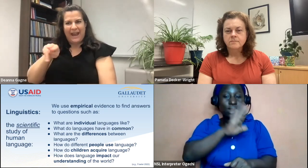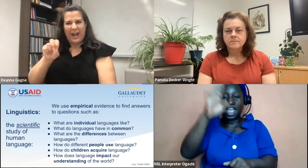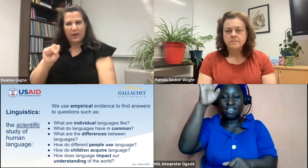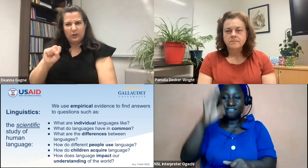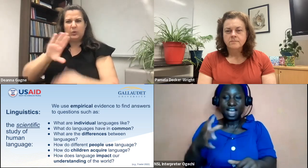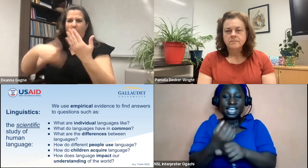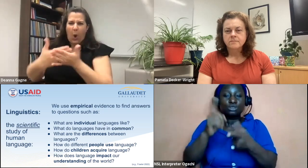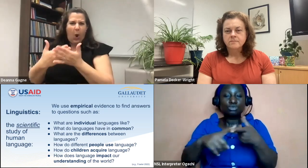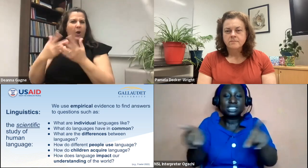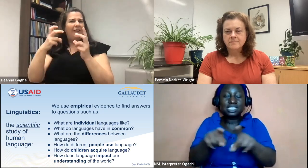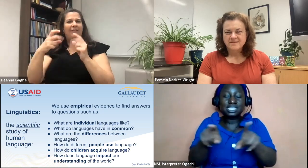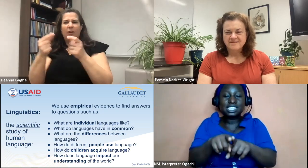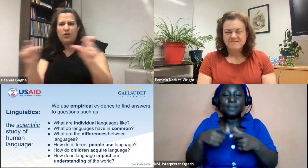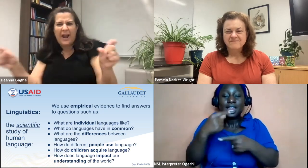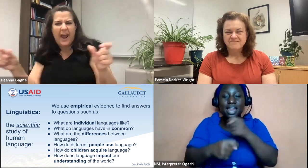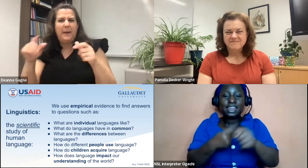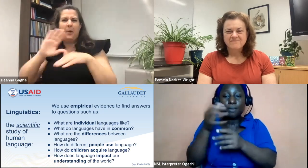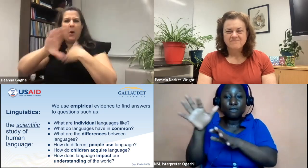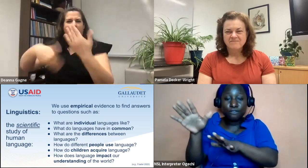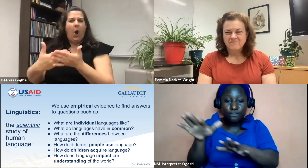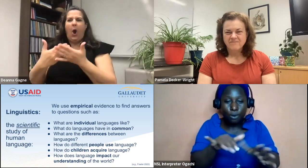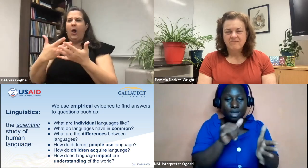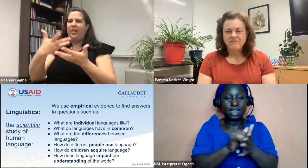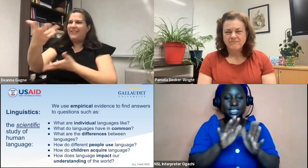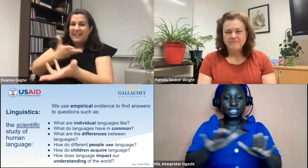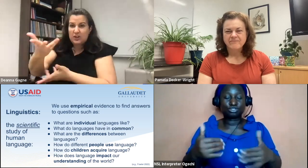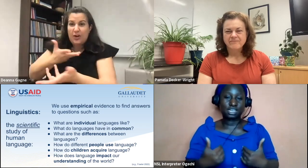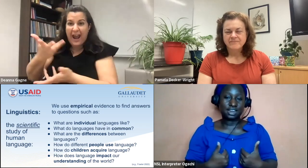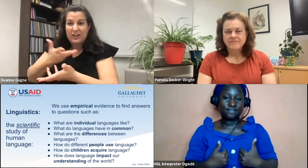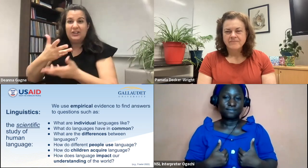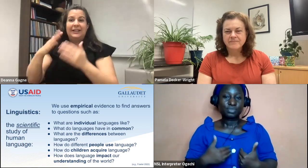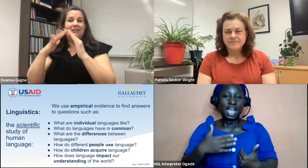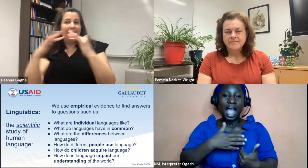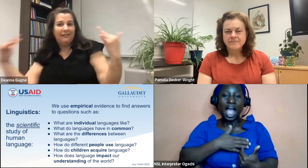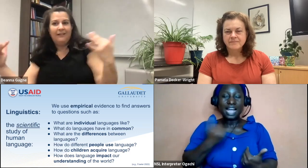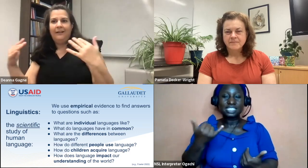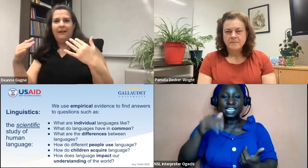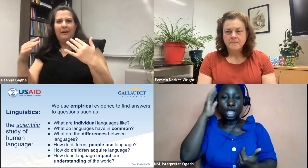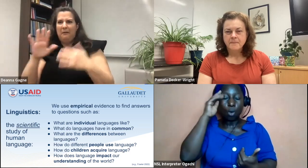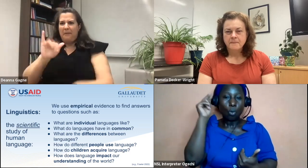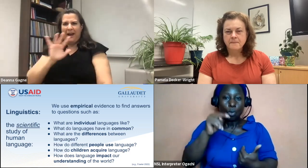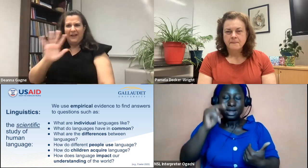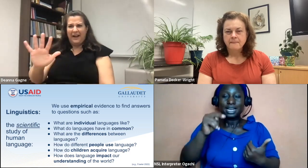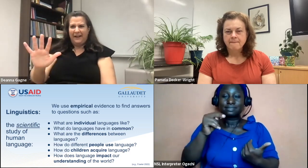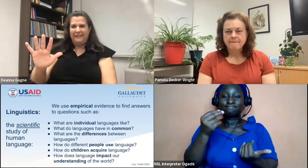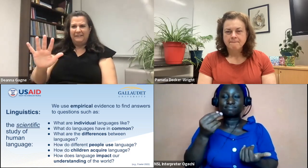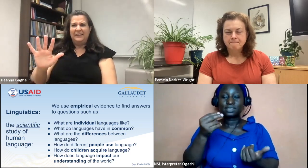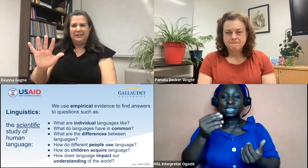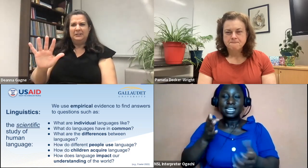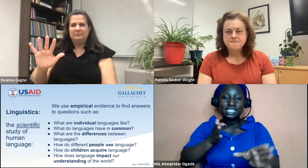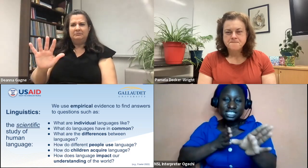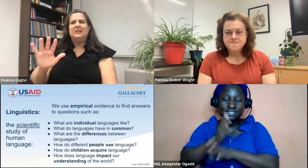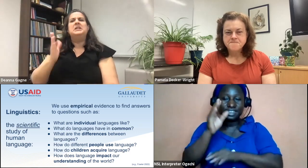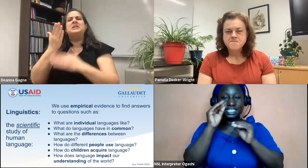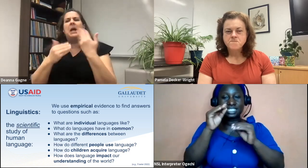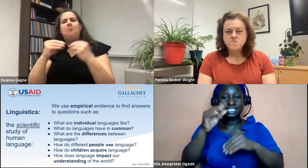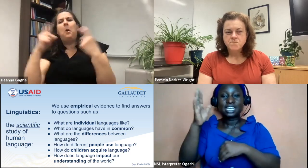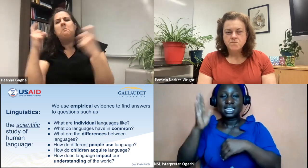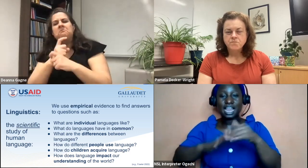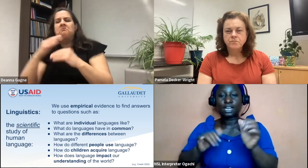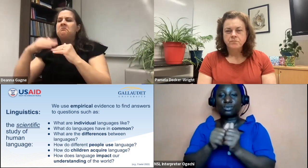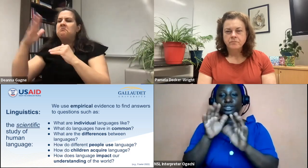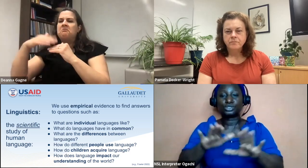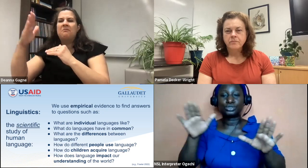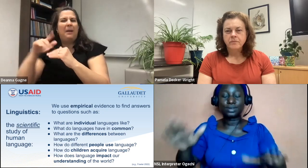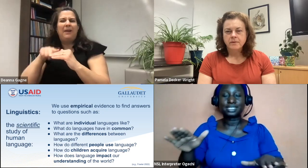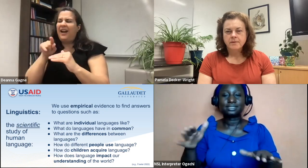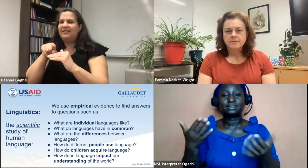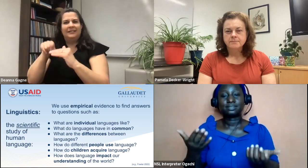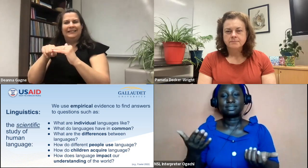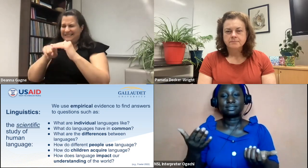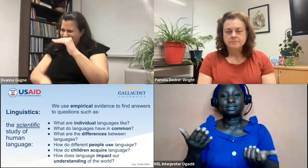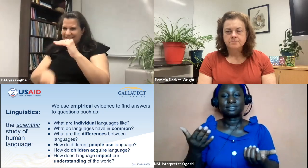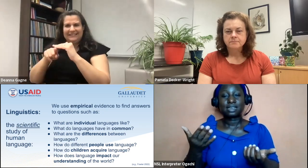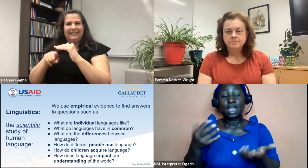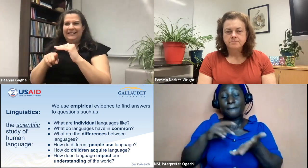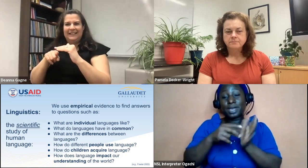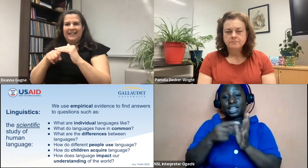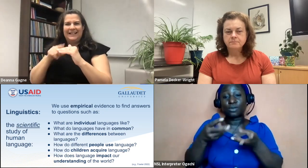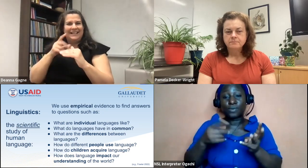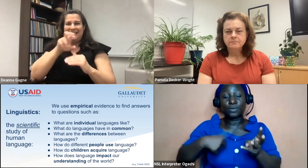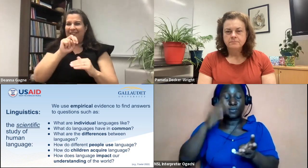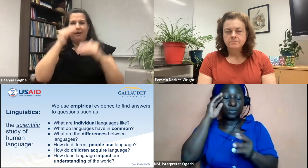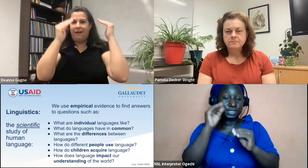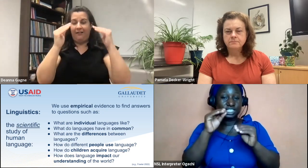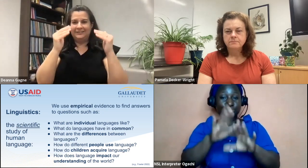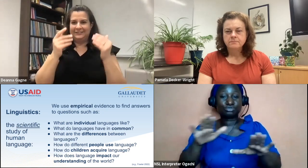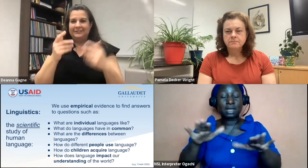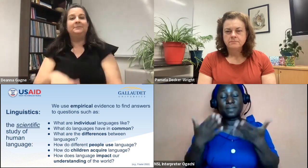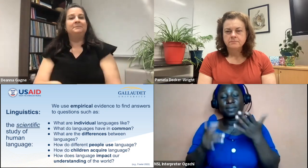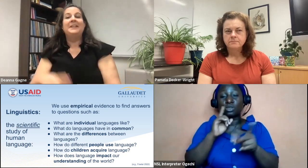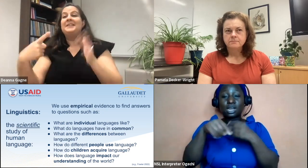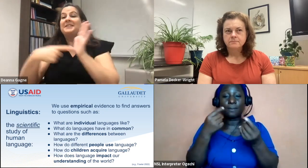Then the you know a ways at which we're, you know, Explicit teacher, we're talking about language prepared. We're looked up. We're talking about patterns of the interpretation we're talking about. You know some of the more basic features of languages.